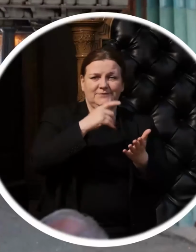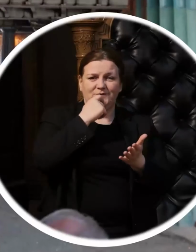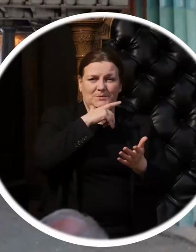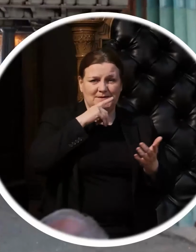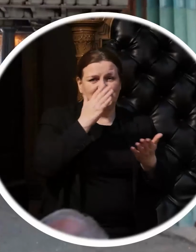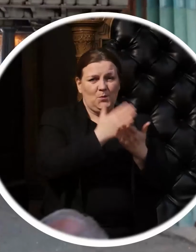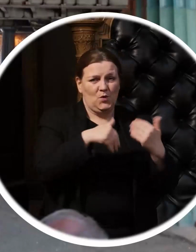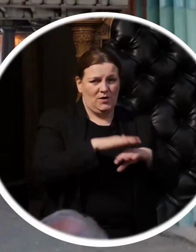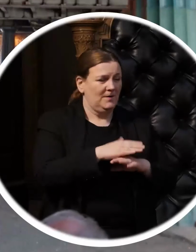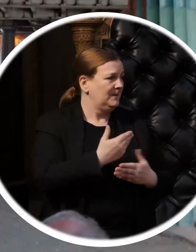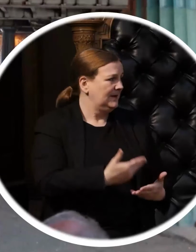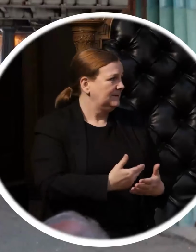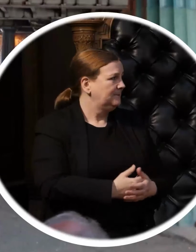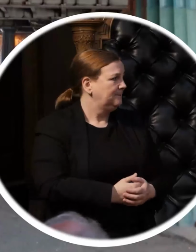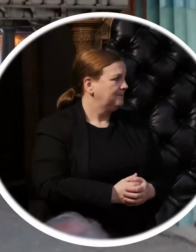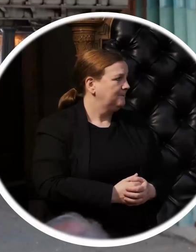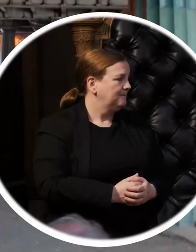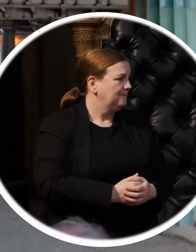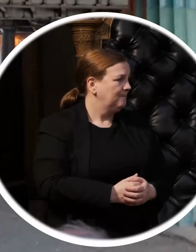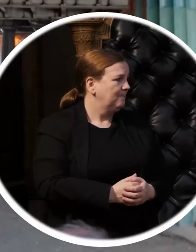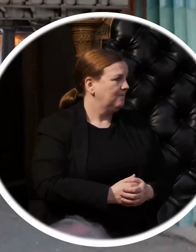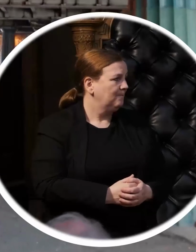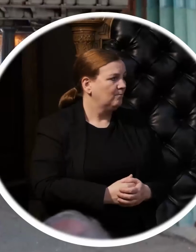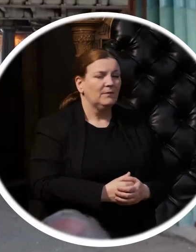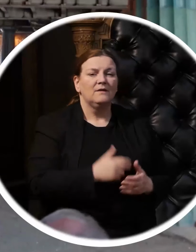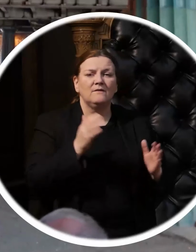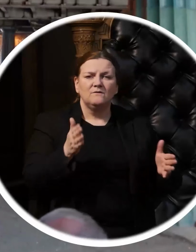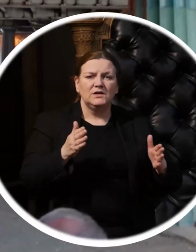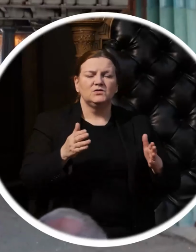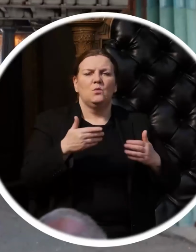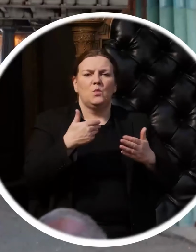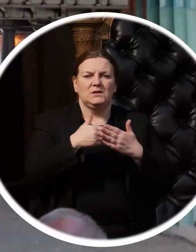He also designed and had constructed the viaduct which is over Sheriff Street